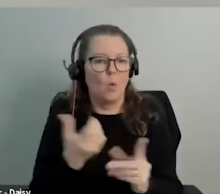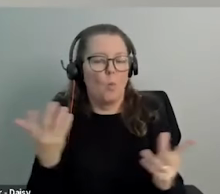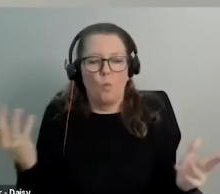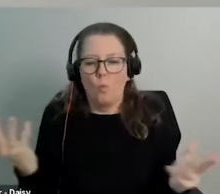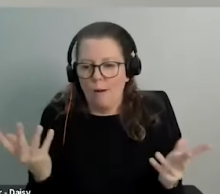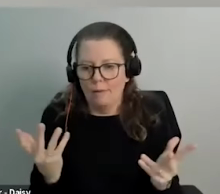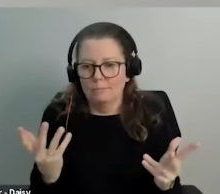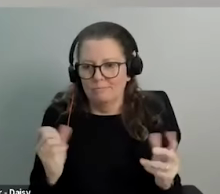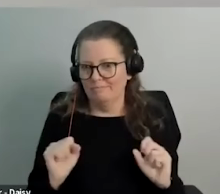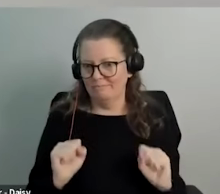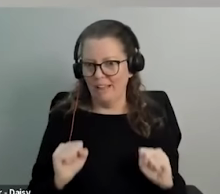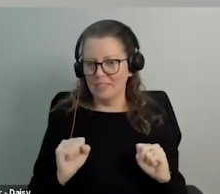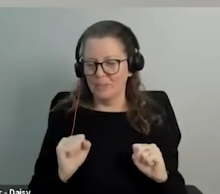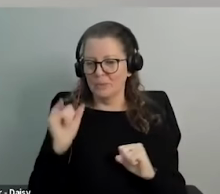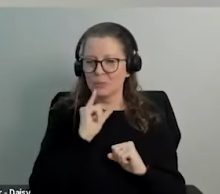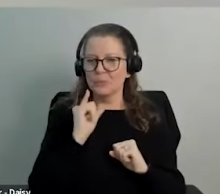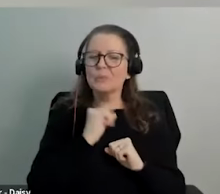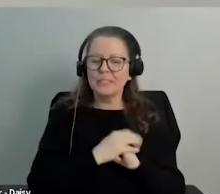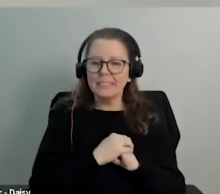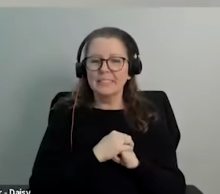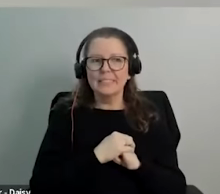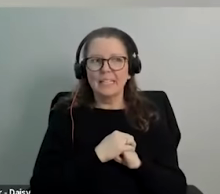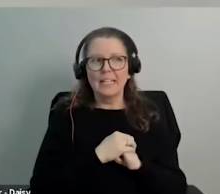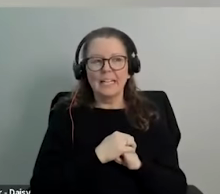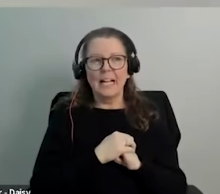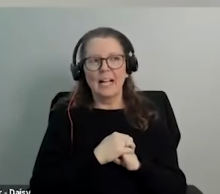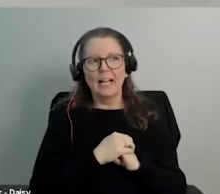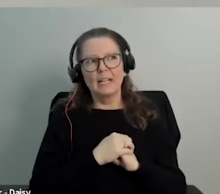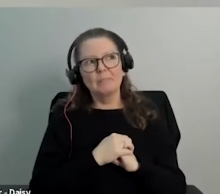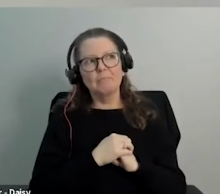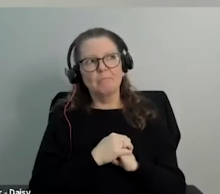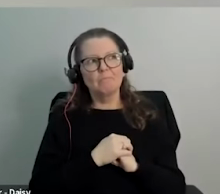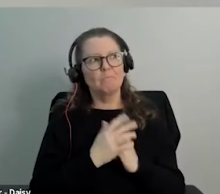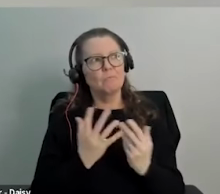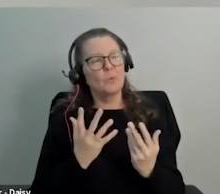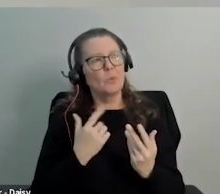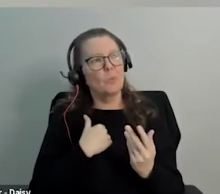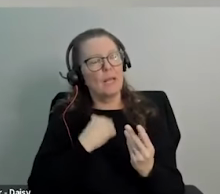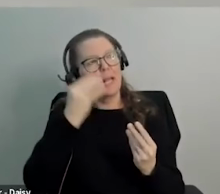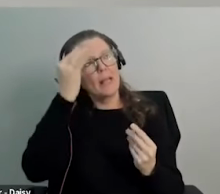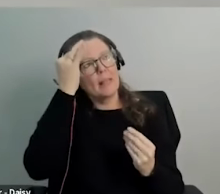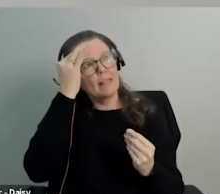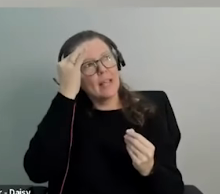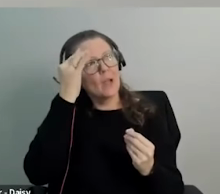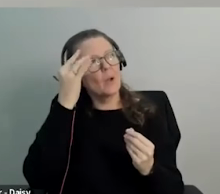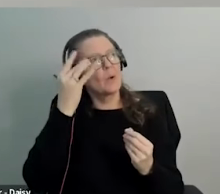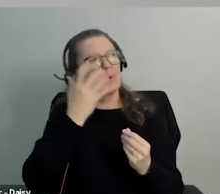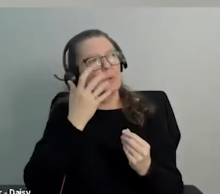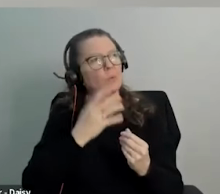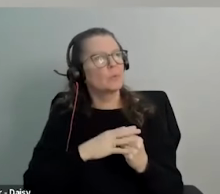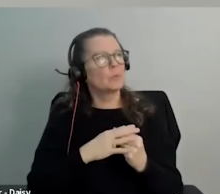So we often sort of think about this in the sense of what could be just incremental progress